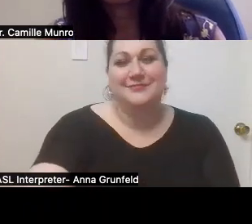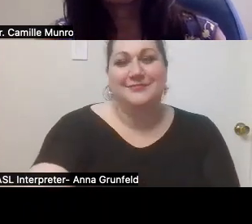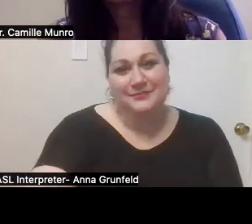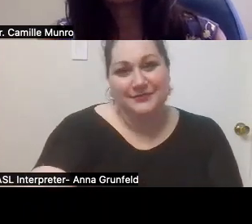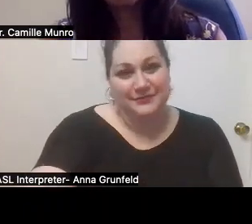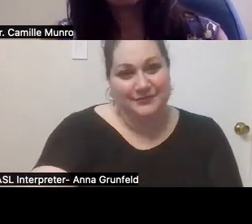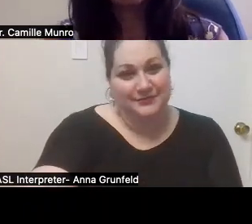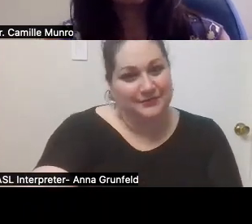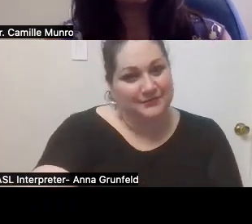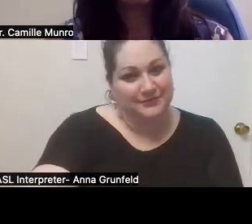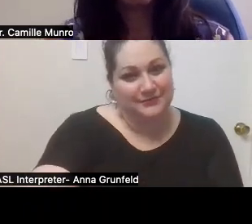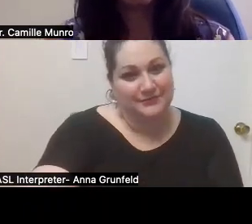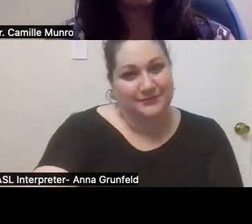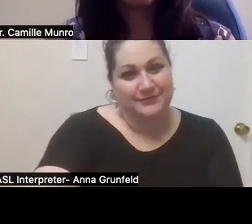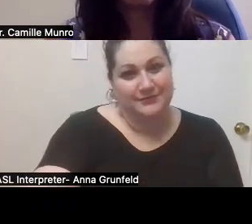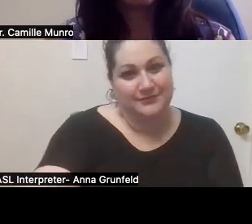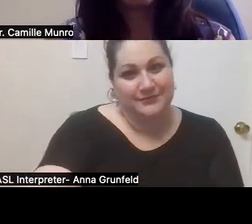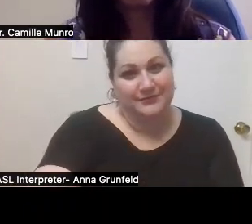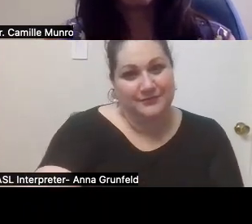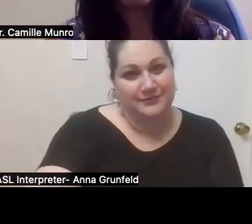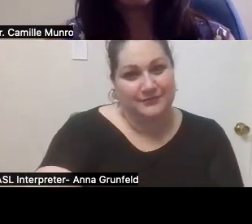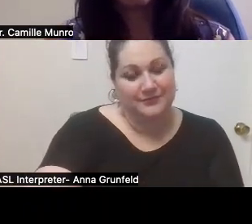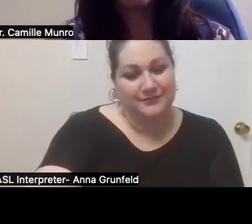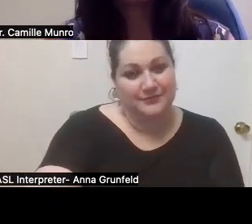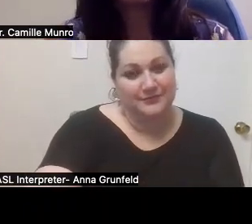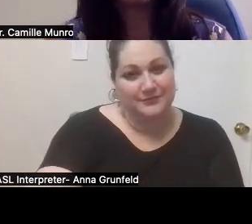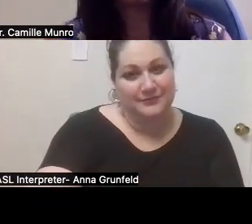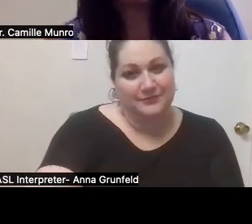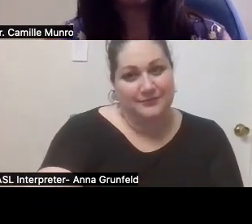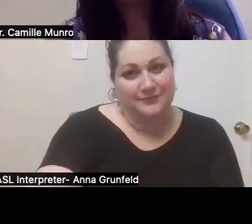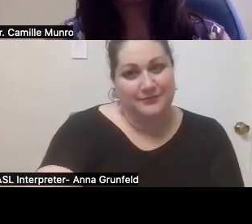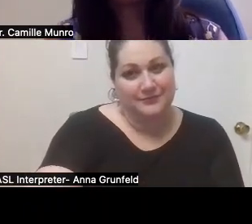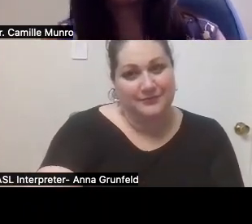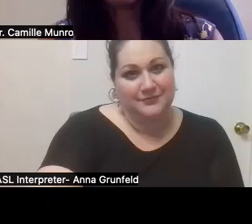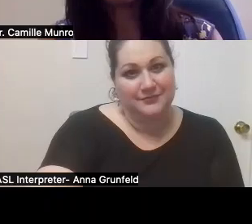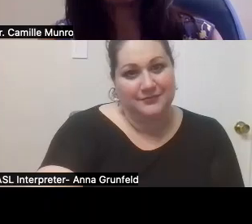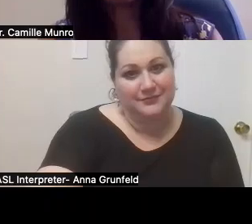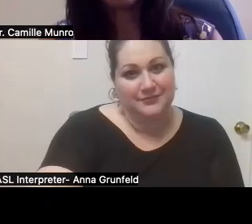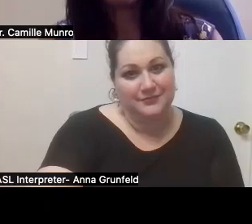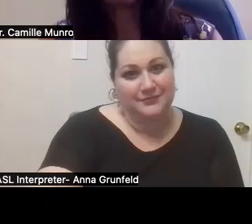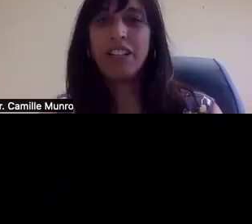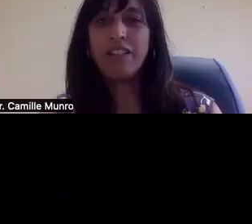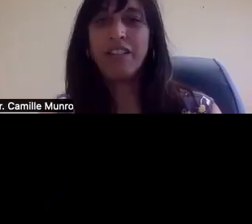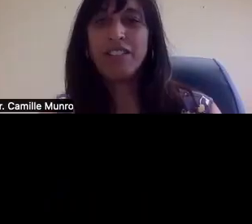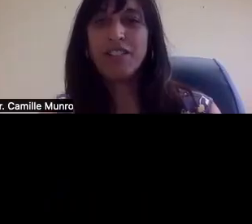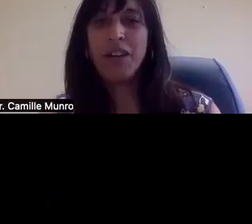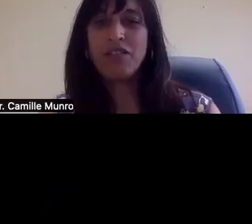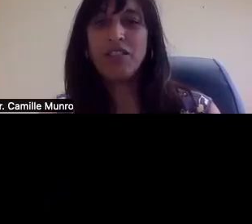If we can just give Natalie a moment, she'll just be with us. I can go ahead and read the first question.